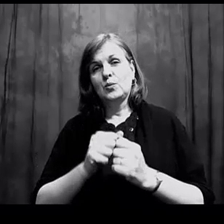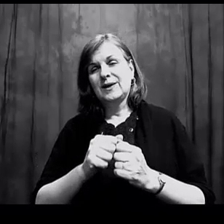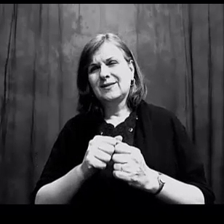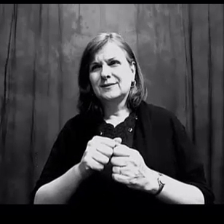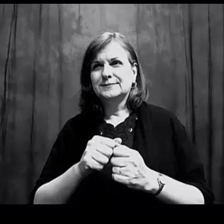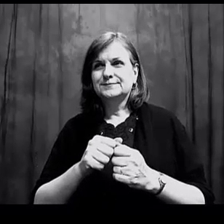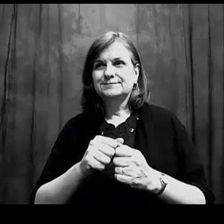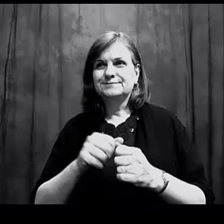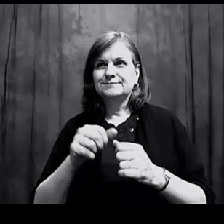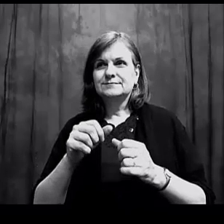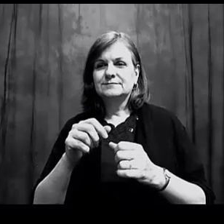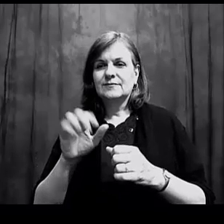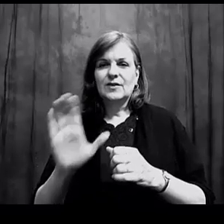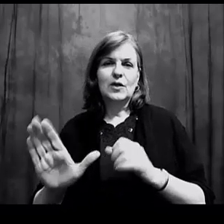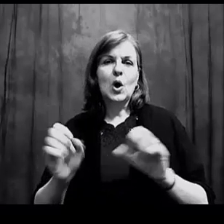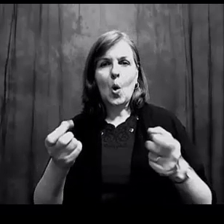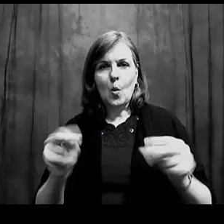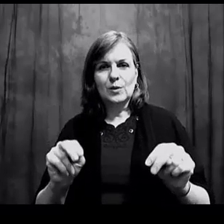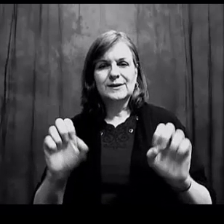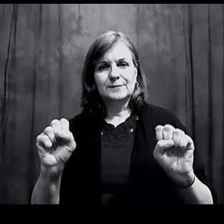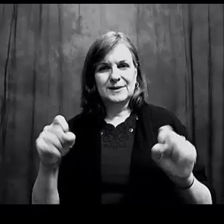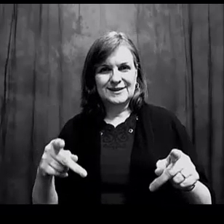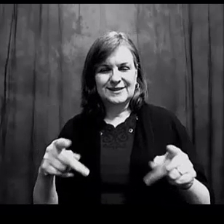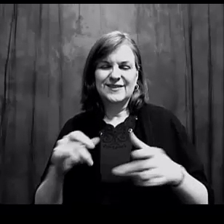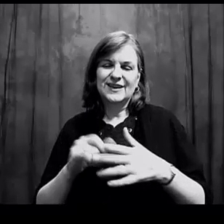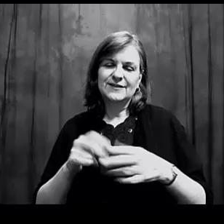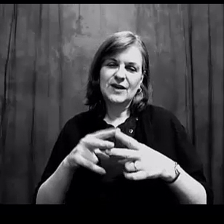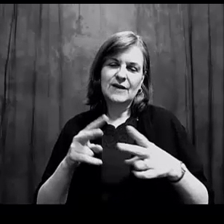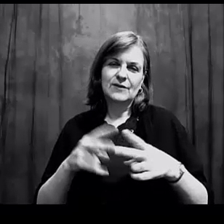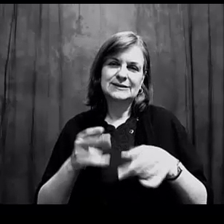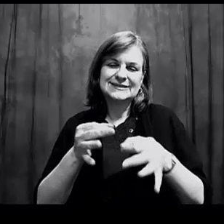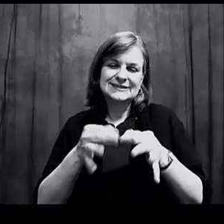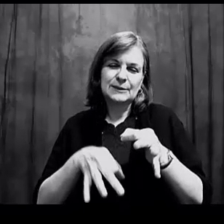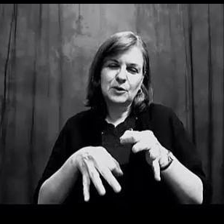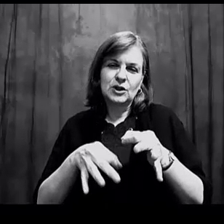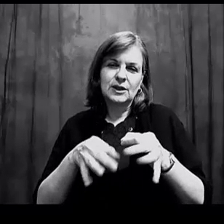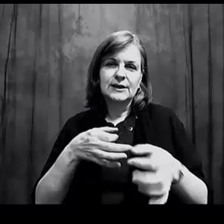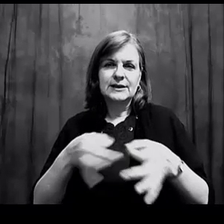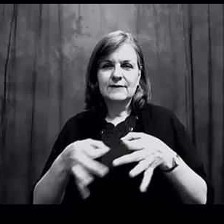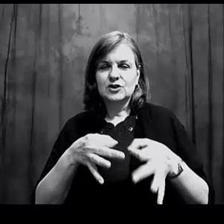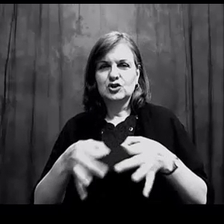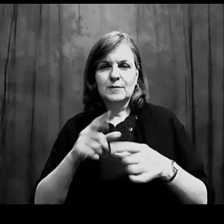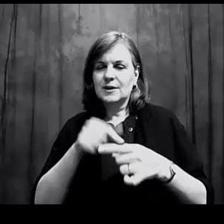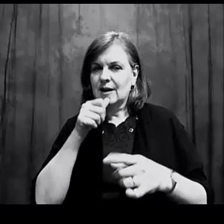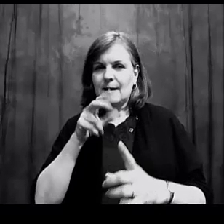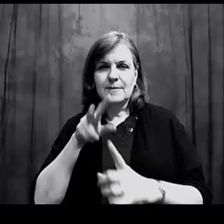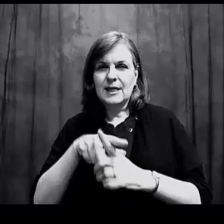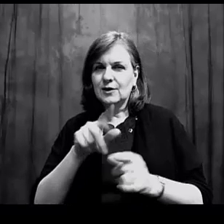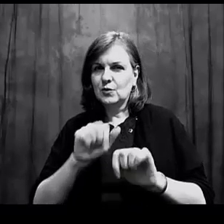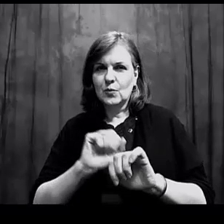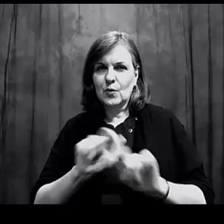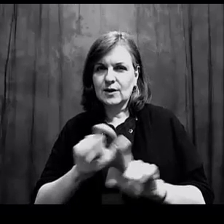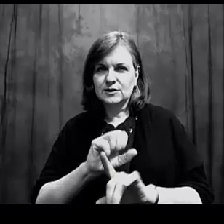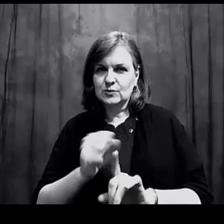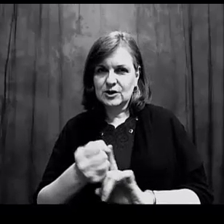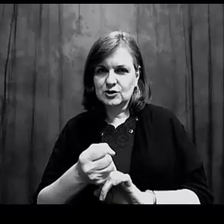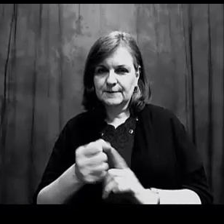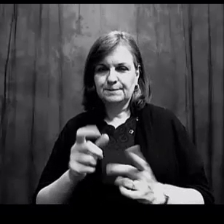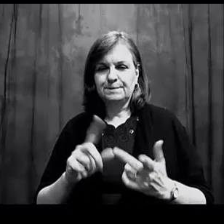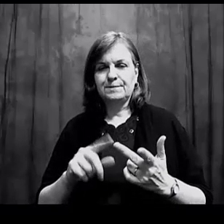again kind of a cut and dry definition but not necessarily applicable to all situations